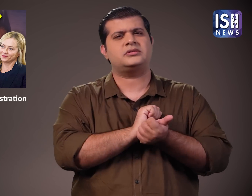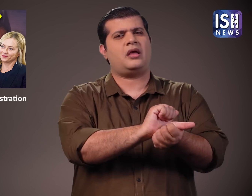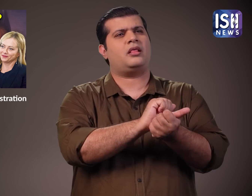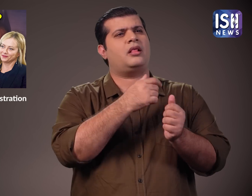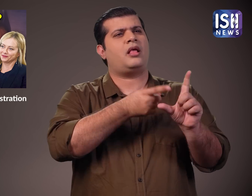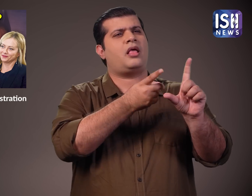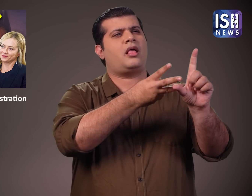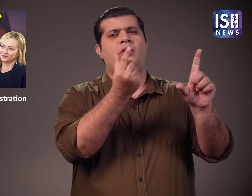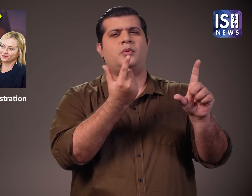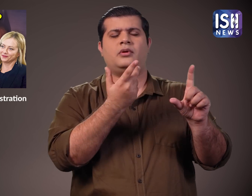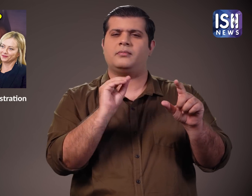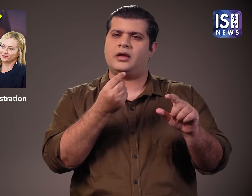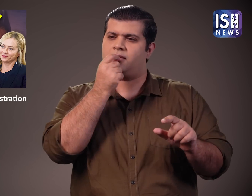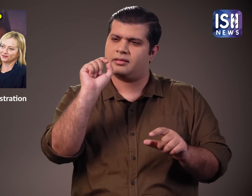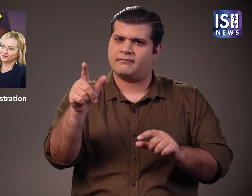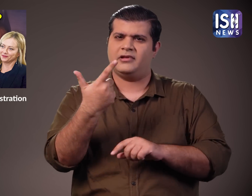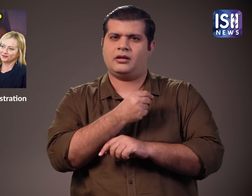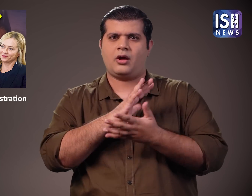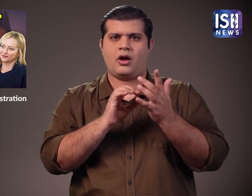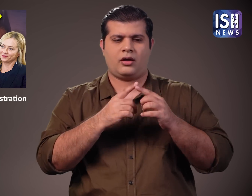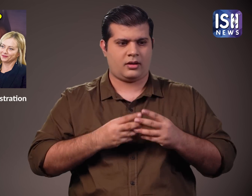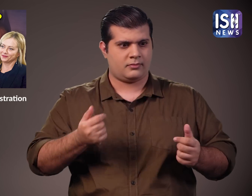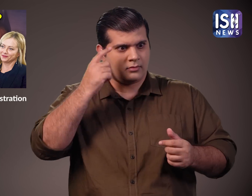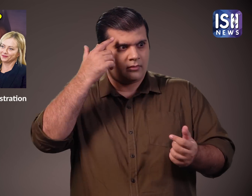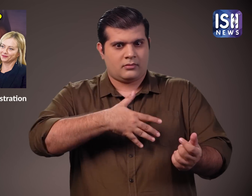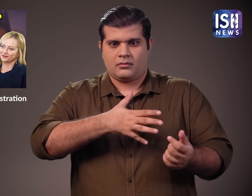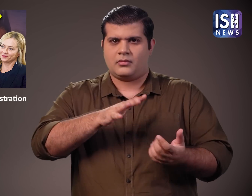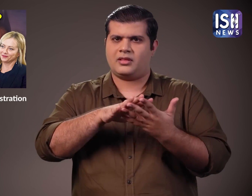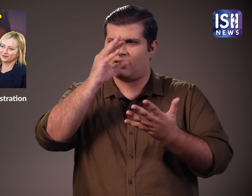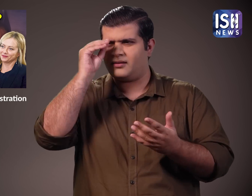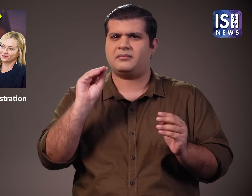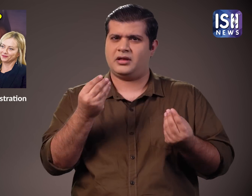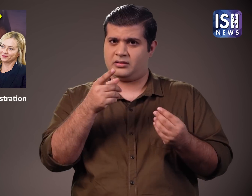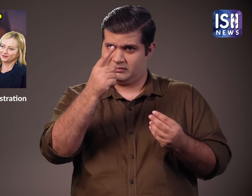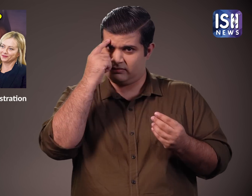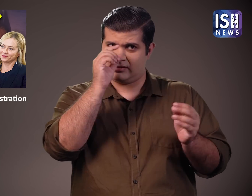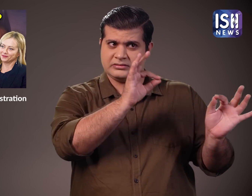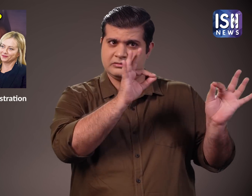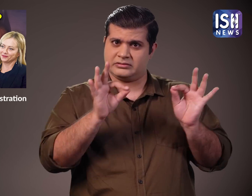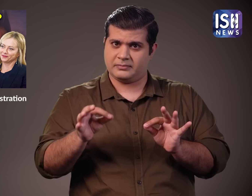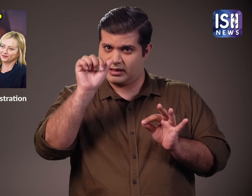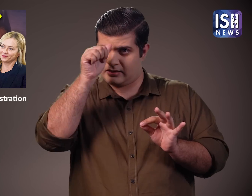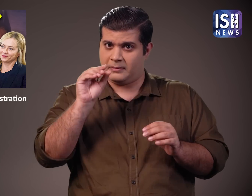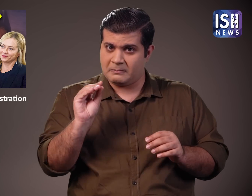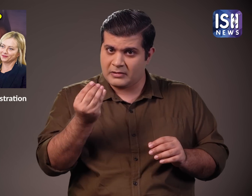Do you think instead of being jailed, chemical castration is better?